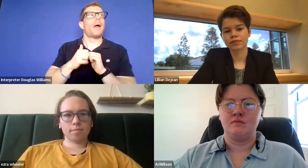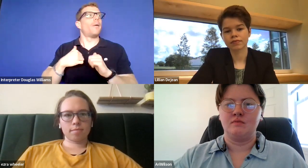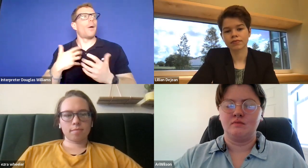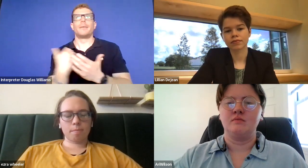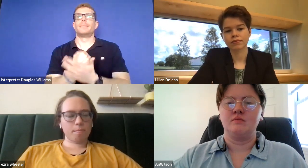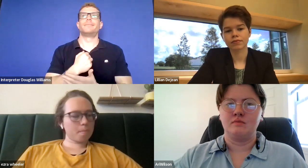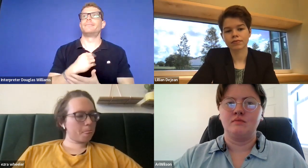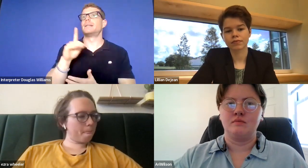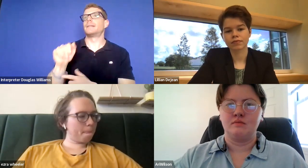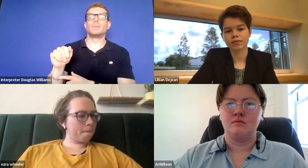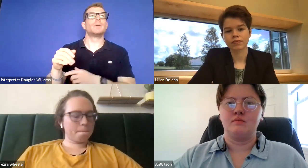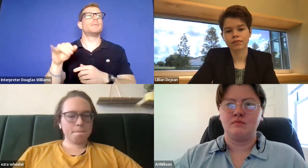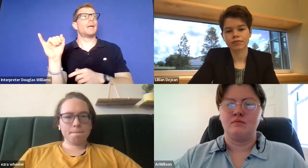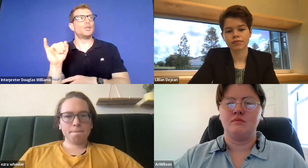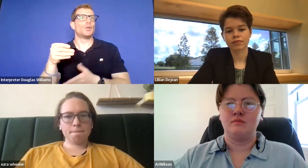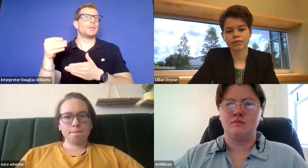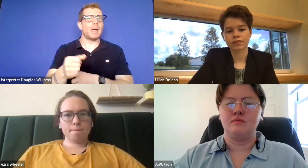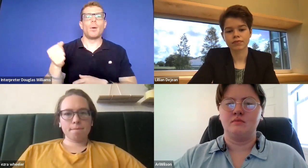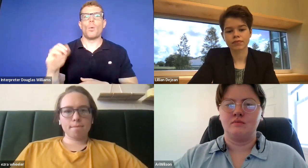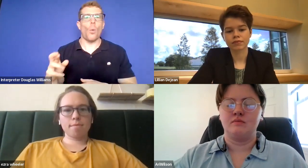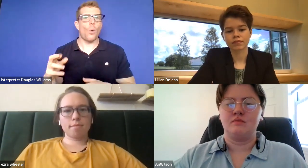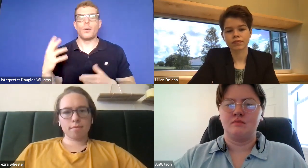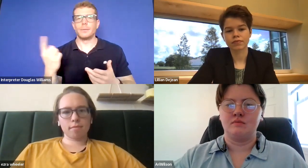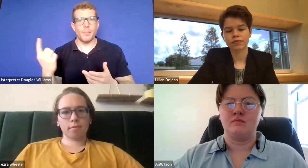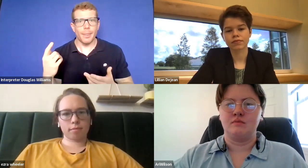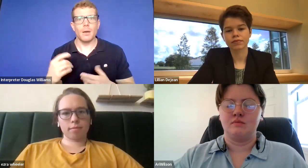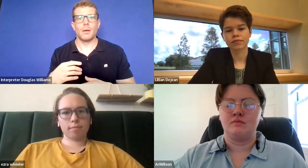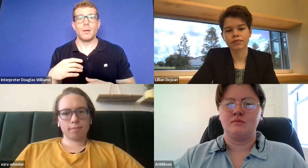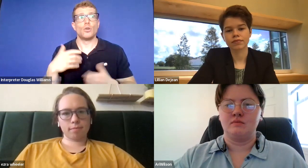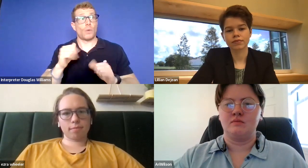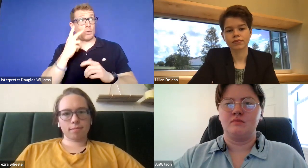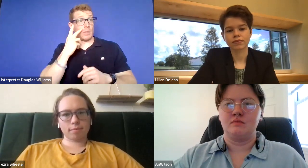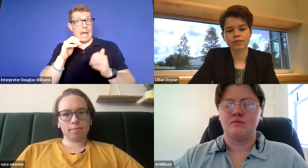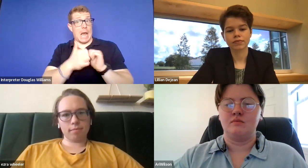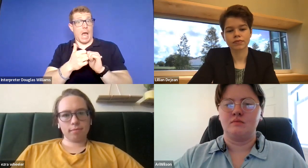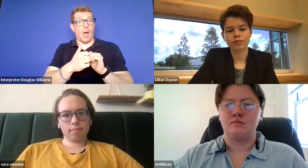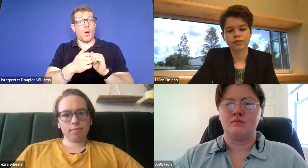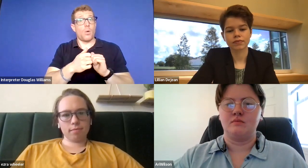Something like that that they'll they'll try to see how to get that related to their their